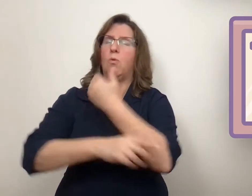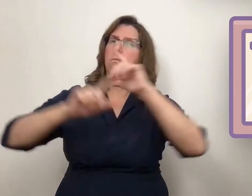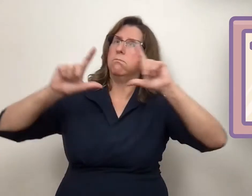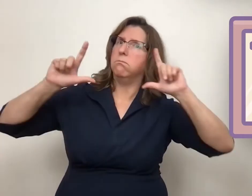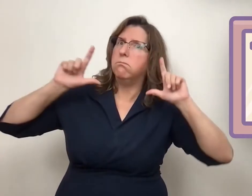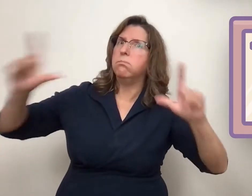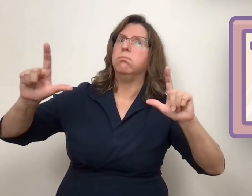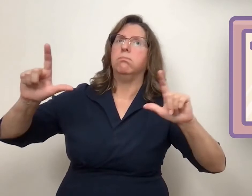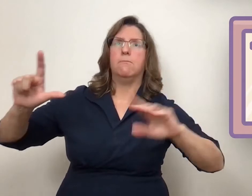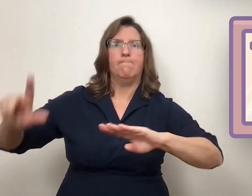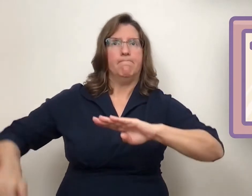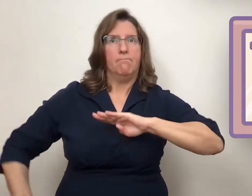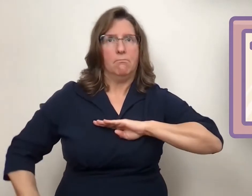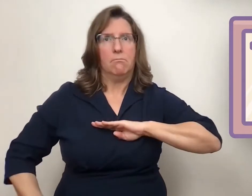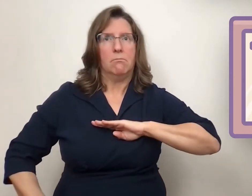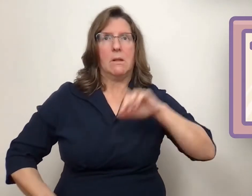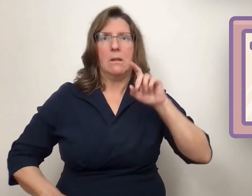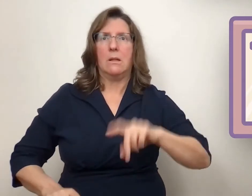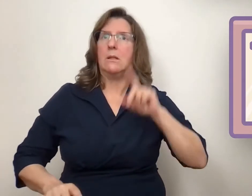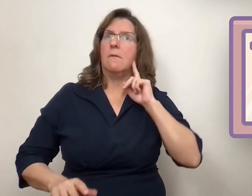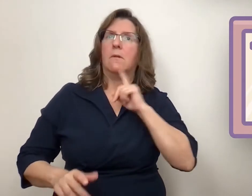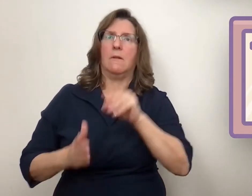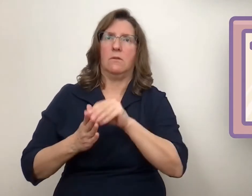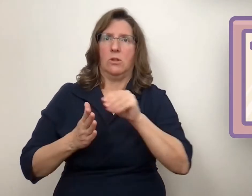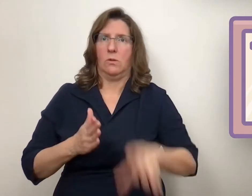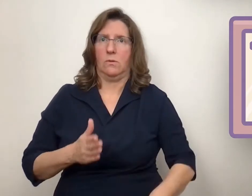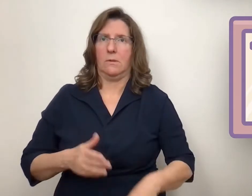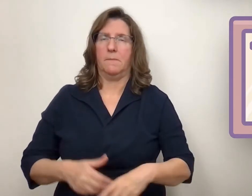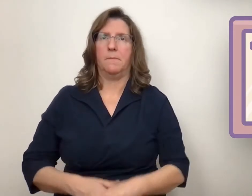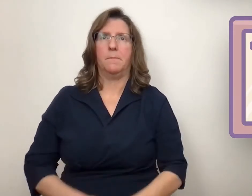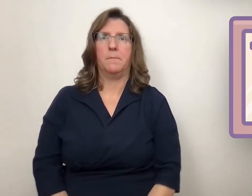we can create a new framework appropriate for deaf learners.